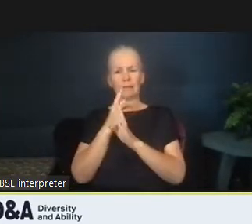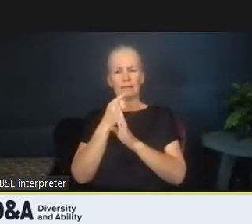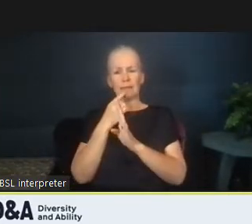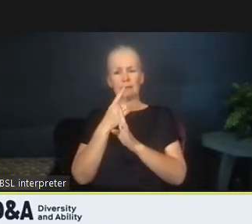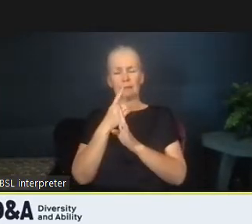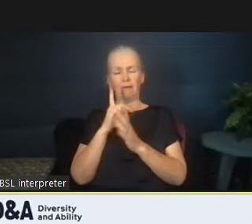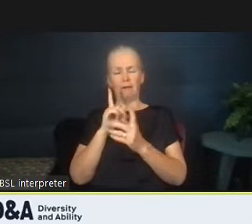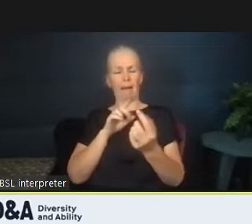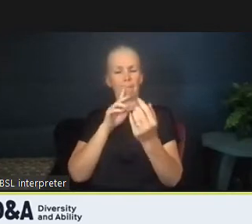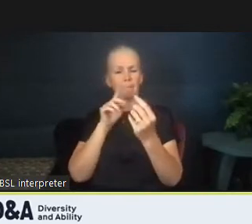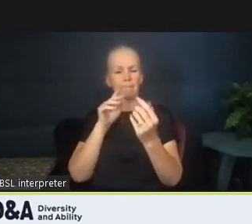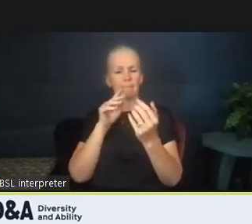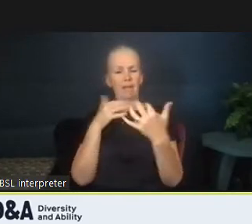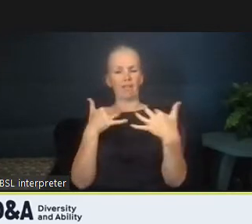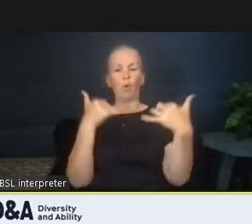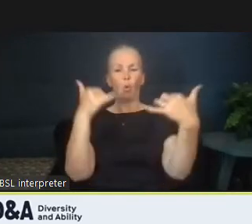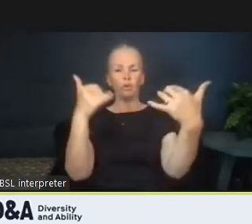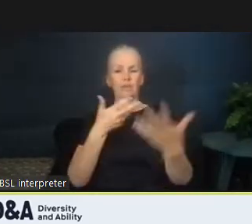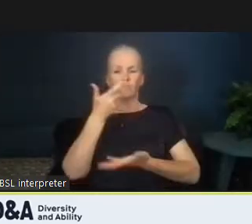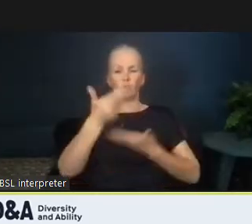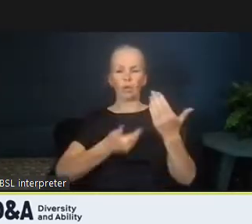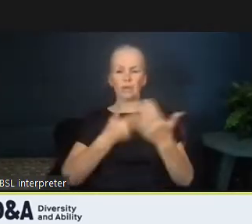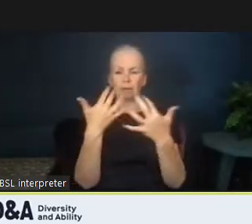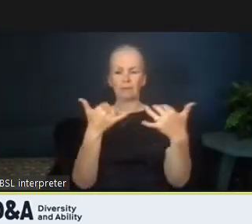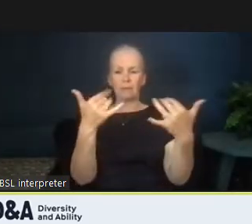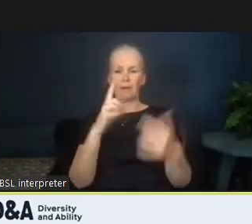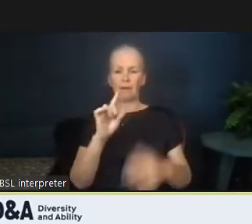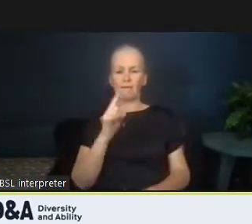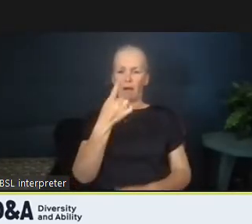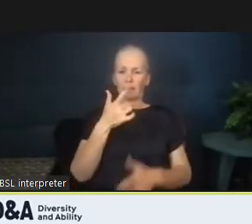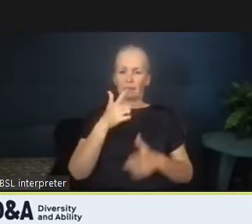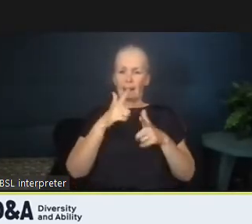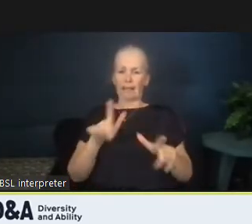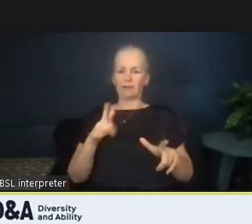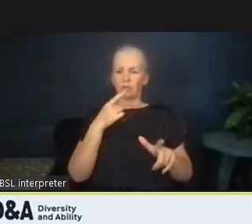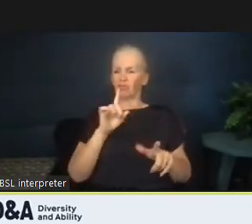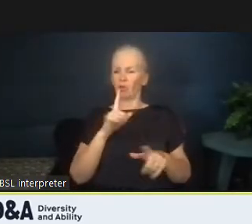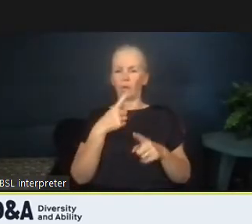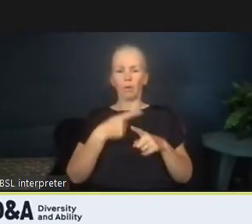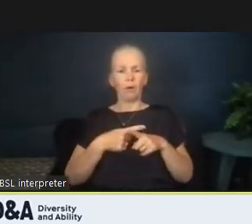in that. But when it comes to another person whose first language isn't English, or who is